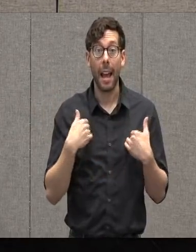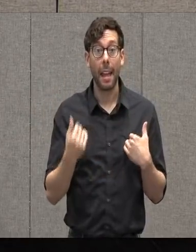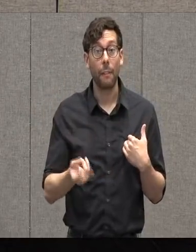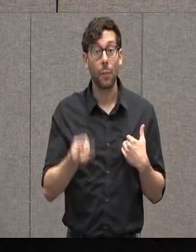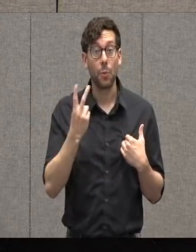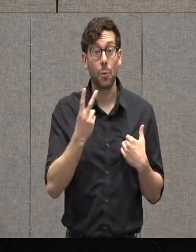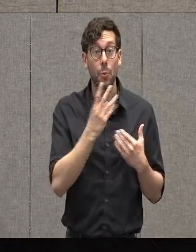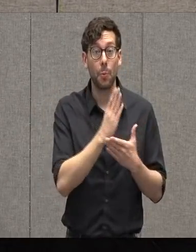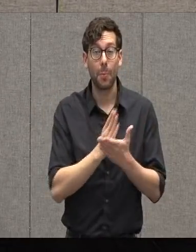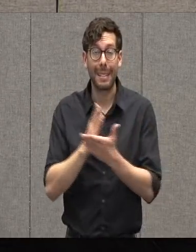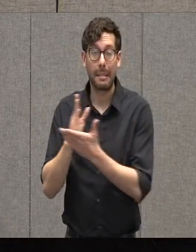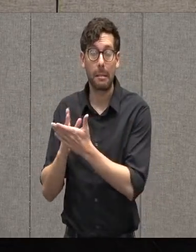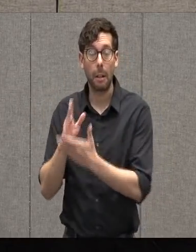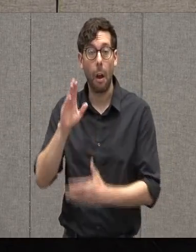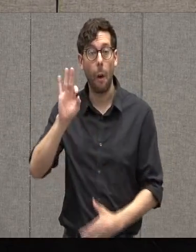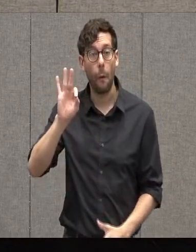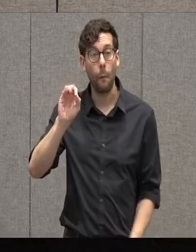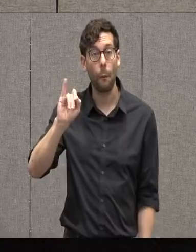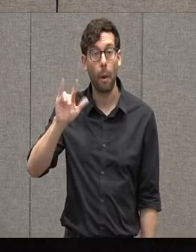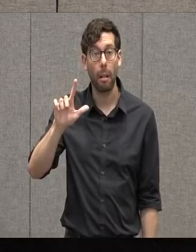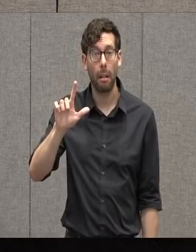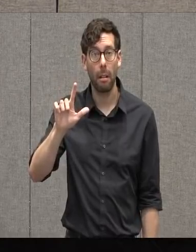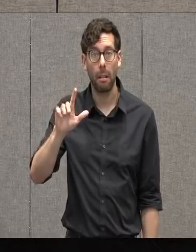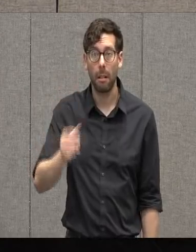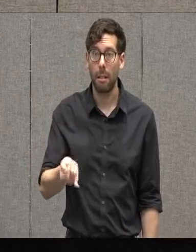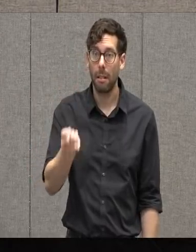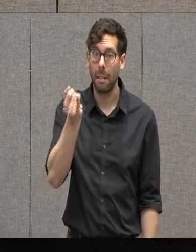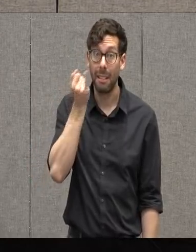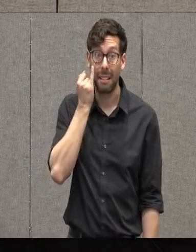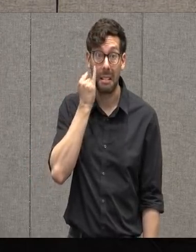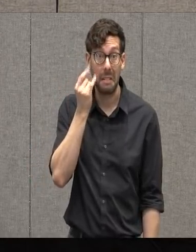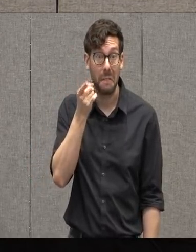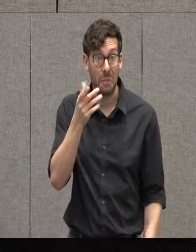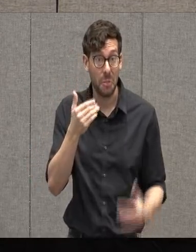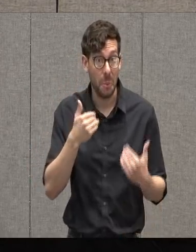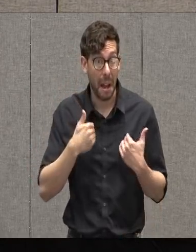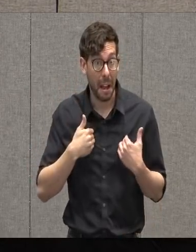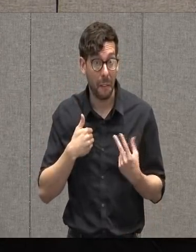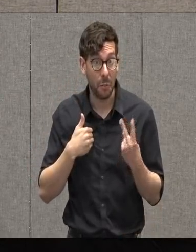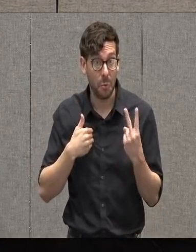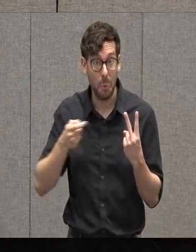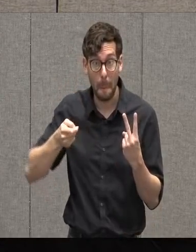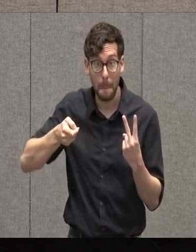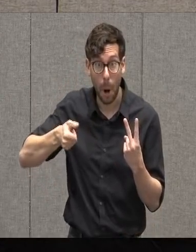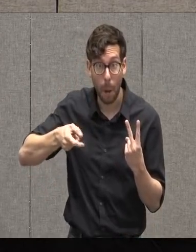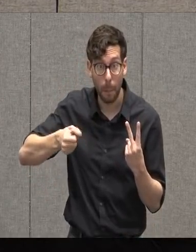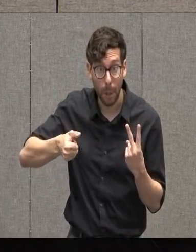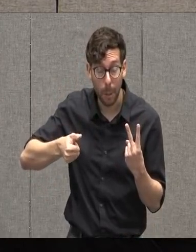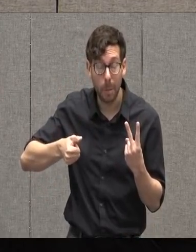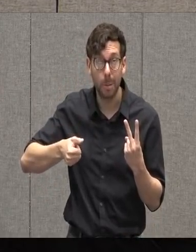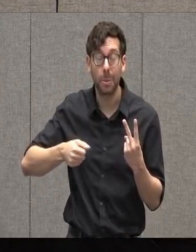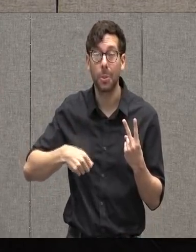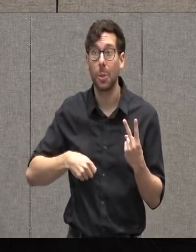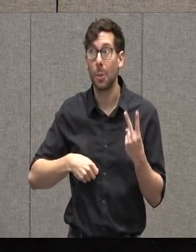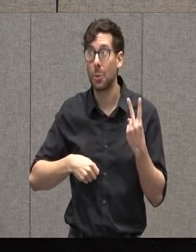If you have two small marbles, maybe even two rocks.